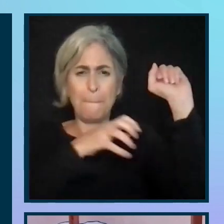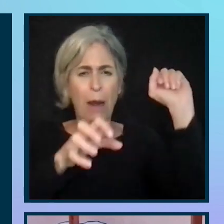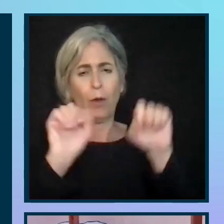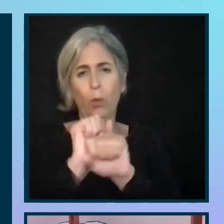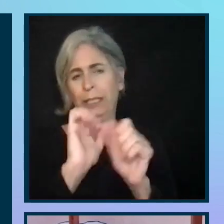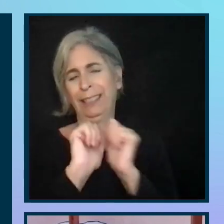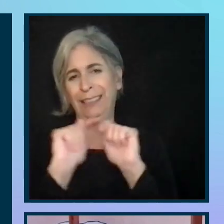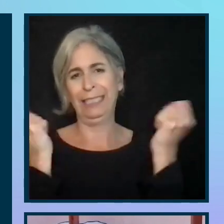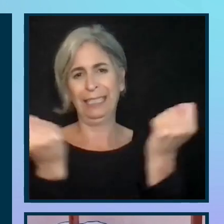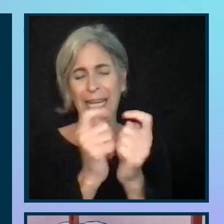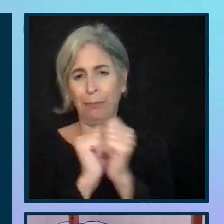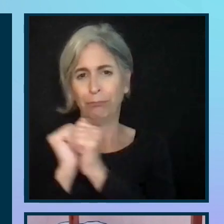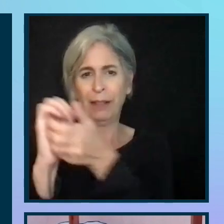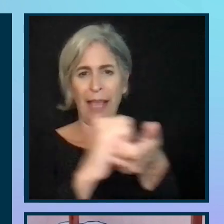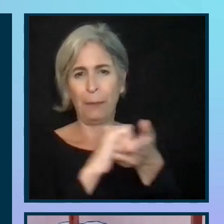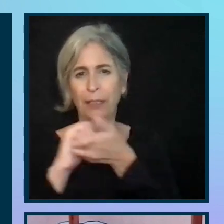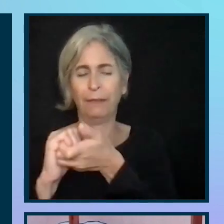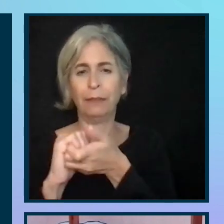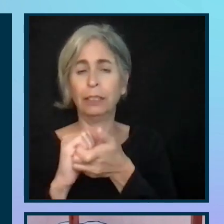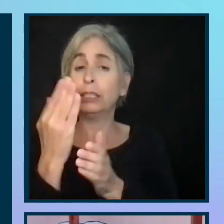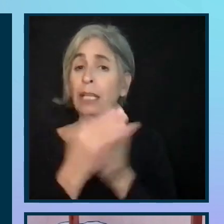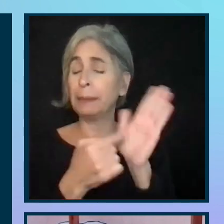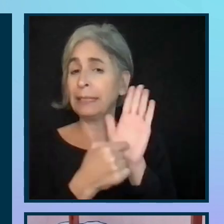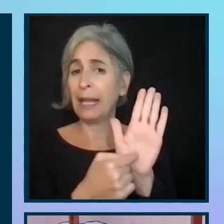so let's do it with, go through a quick example of how this might play out,